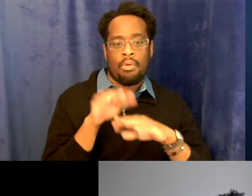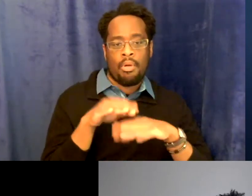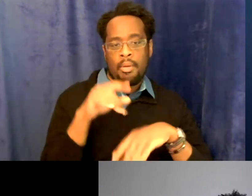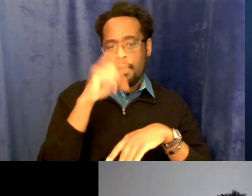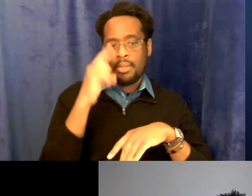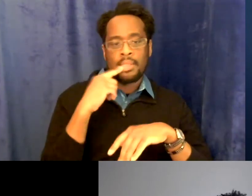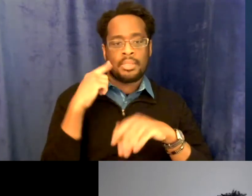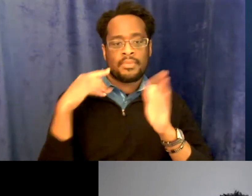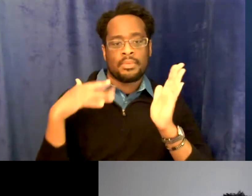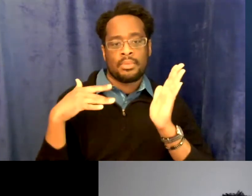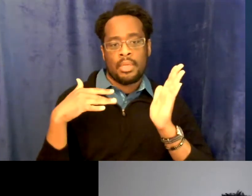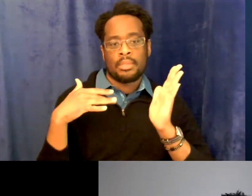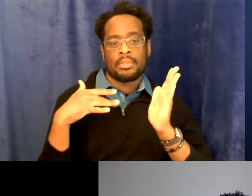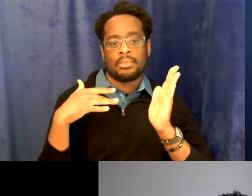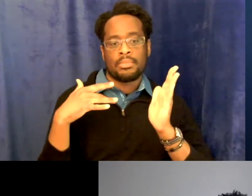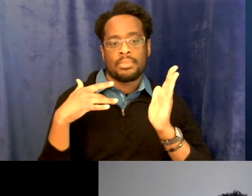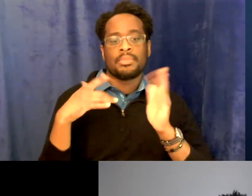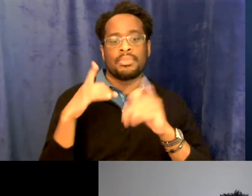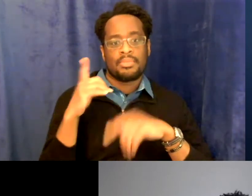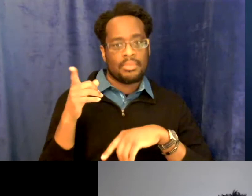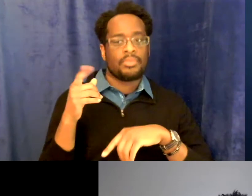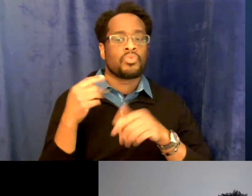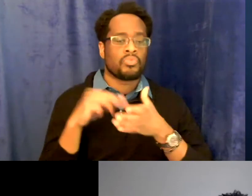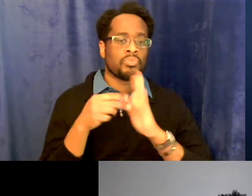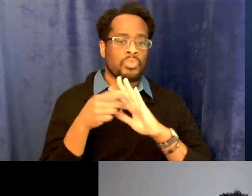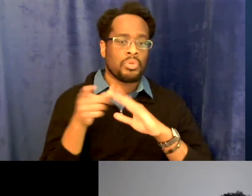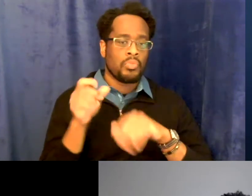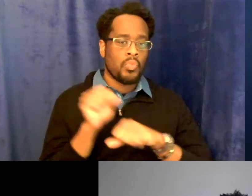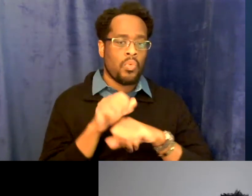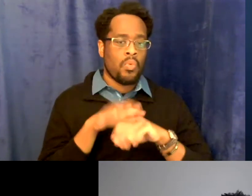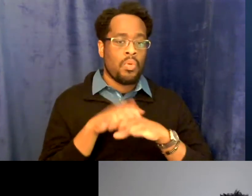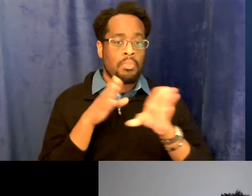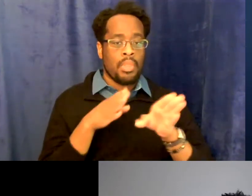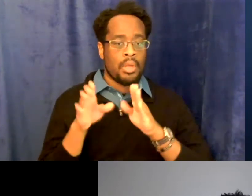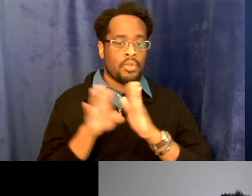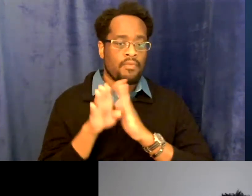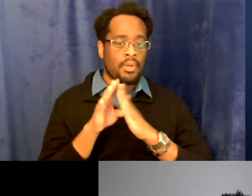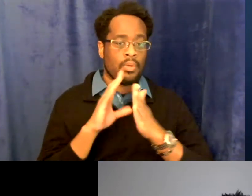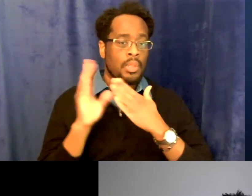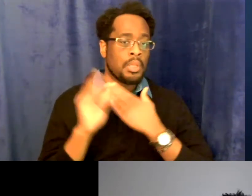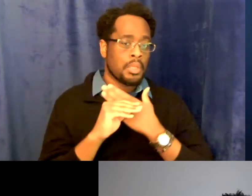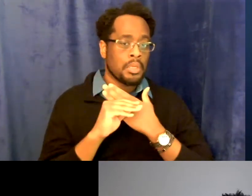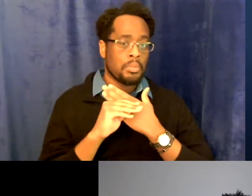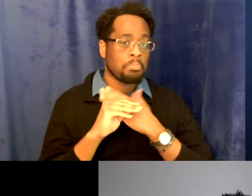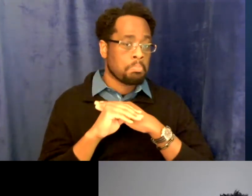a center on black duck studies pamela says which really works to prepare a curriculum